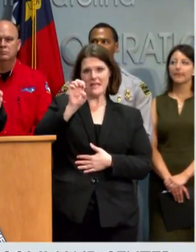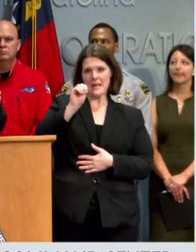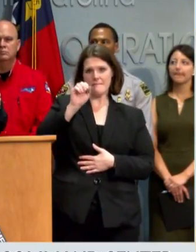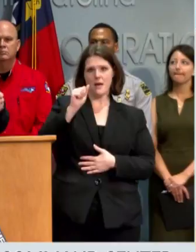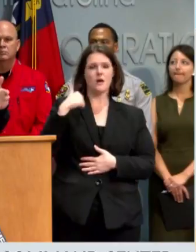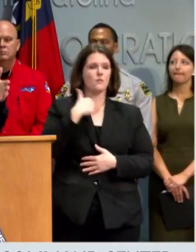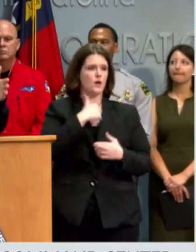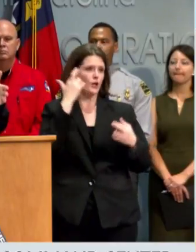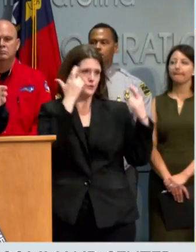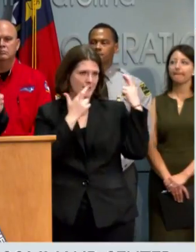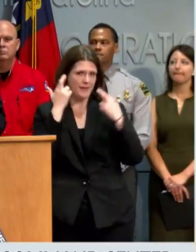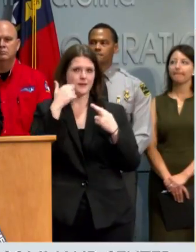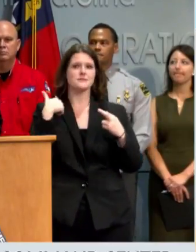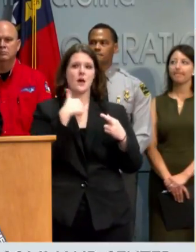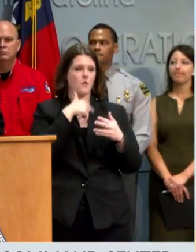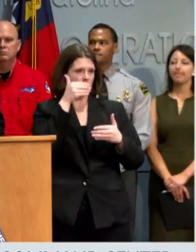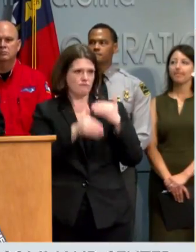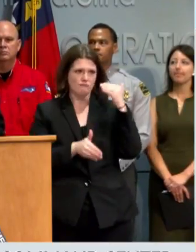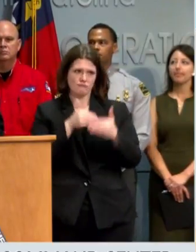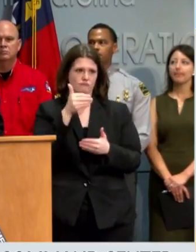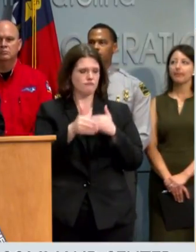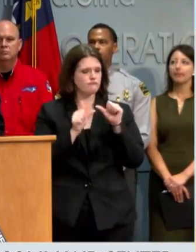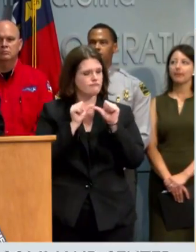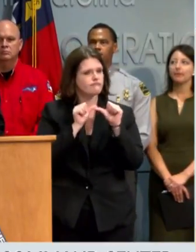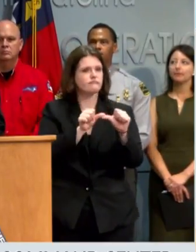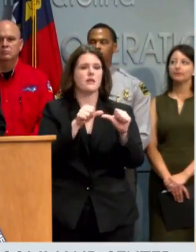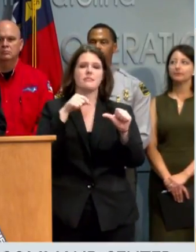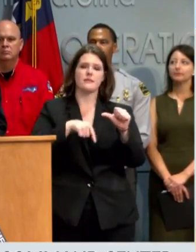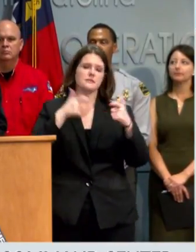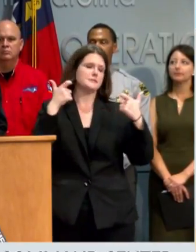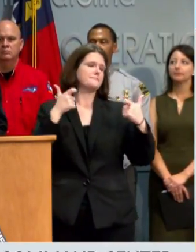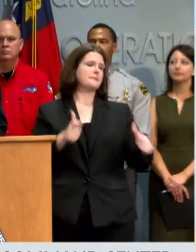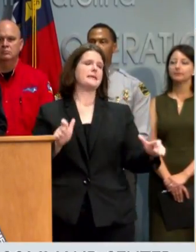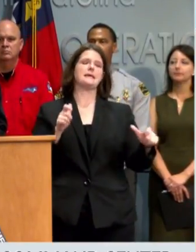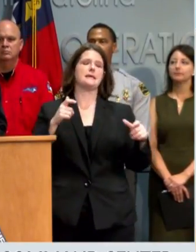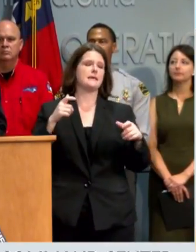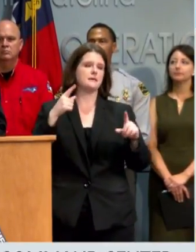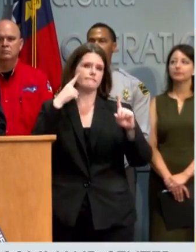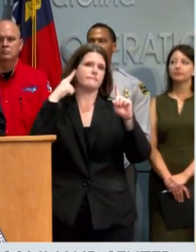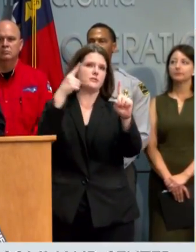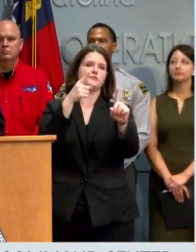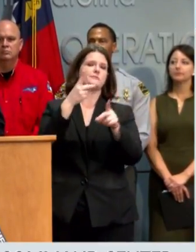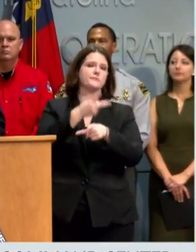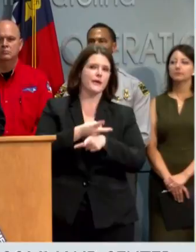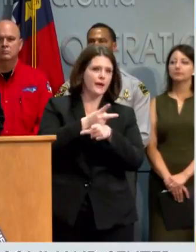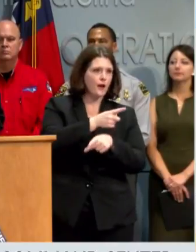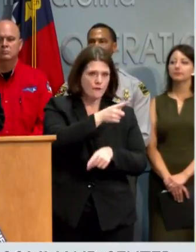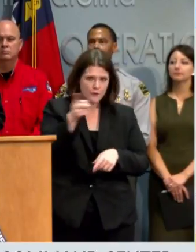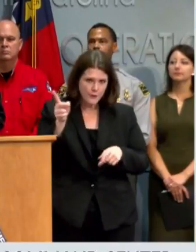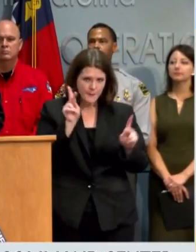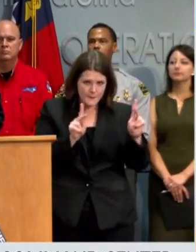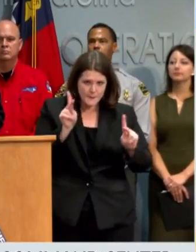DIVIDE YOU TIPS THAT WILL LEAD YOU THROUGH THE RECOVERY BUT ALSO TO REGISTER. A COUPLE OTHER THINGS ALSO. FEMA REALIZES WE ARE POSITIONS